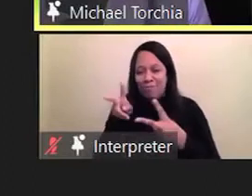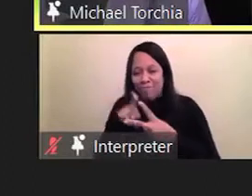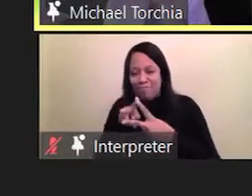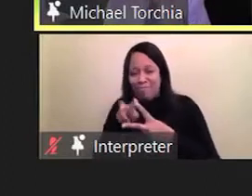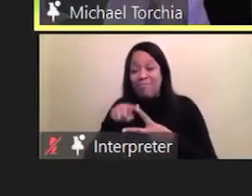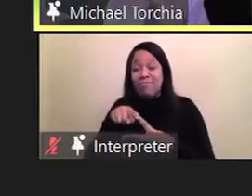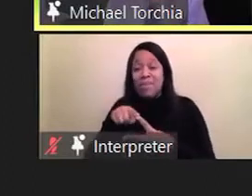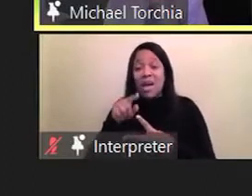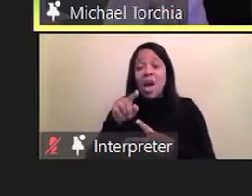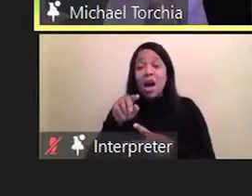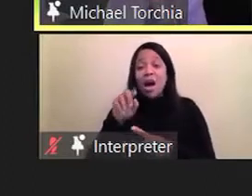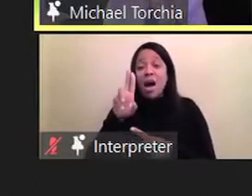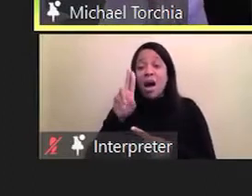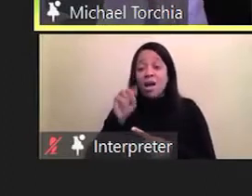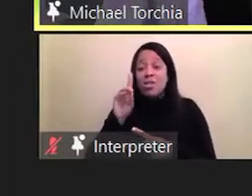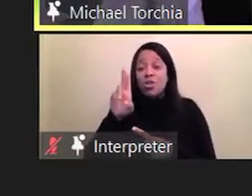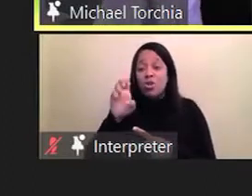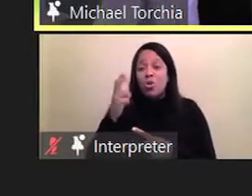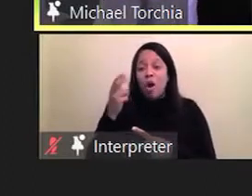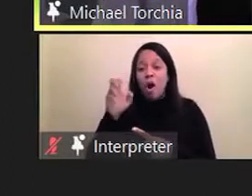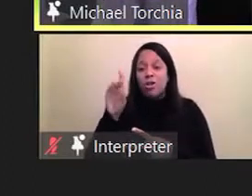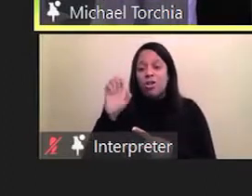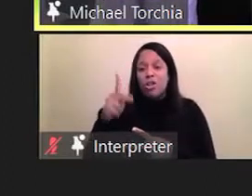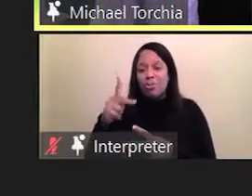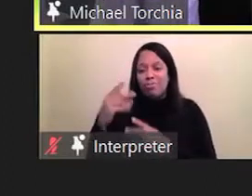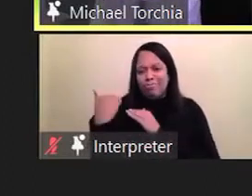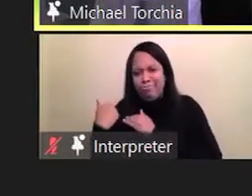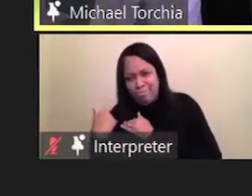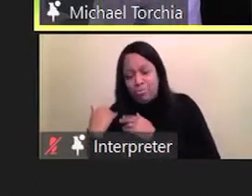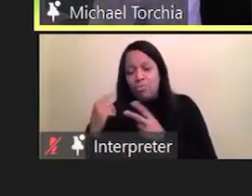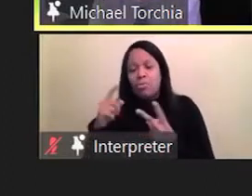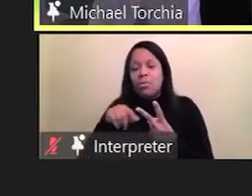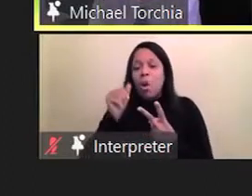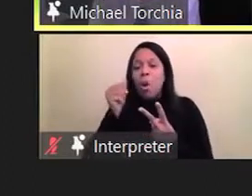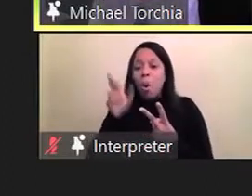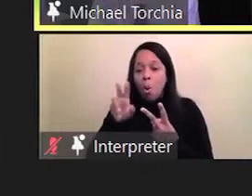Undue hardship is harder to meet than you might think.